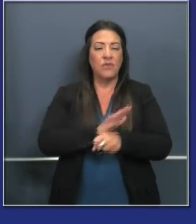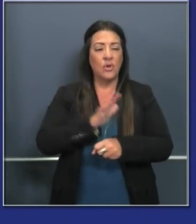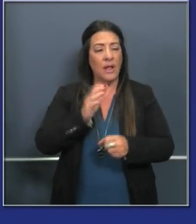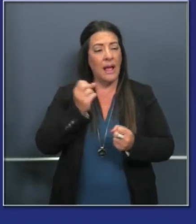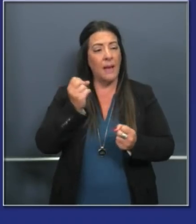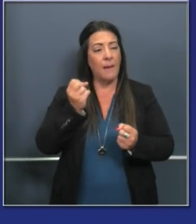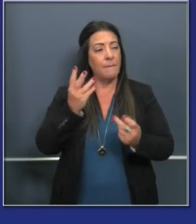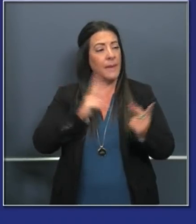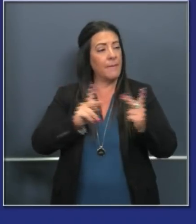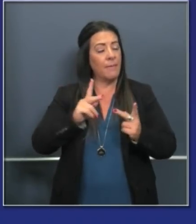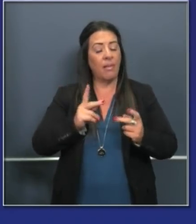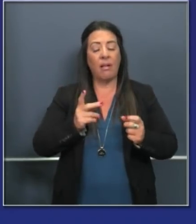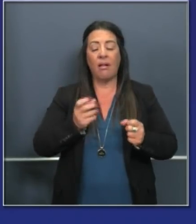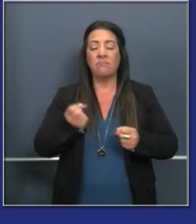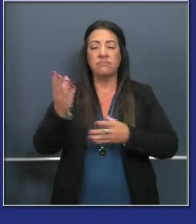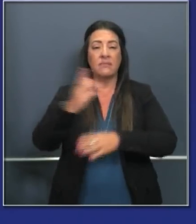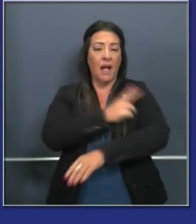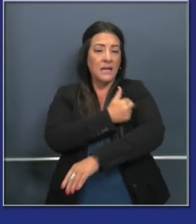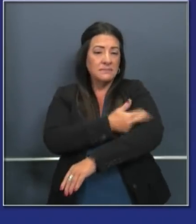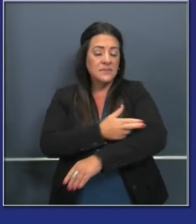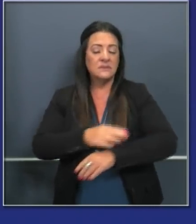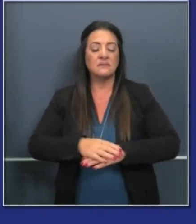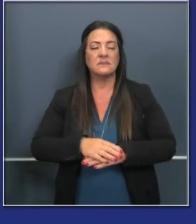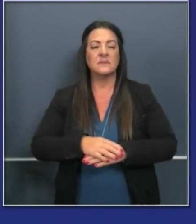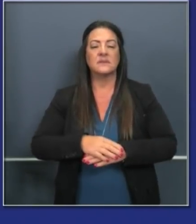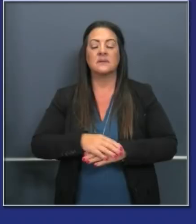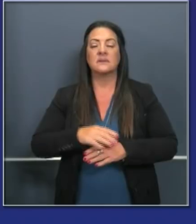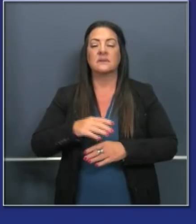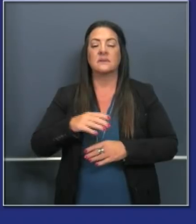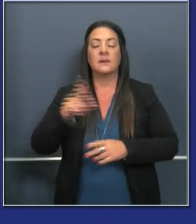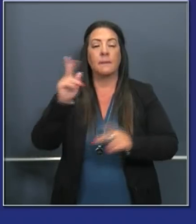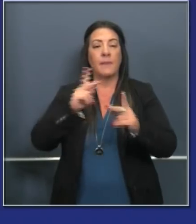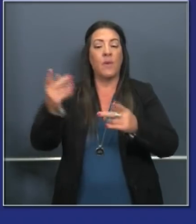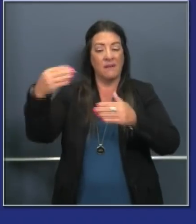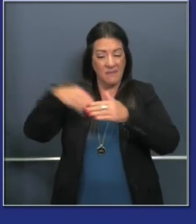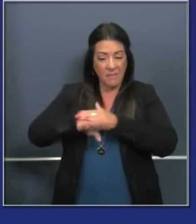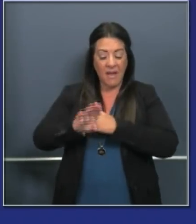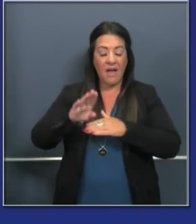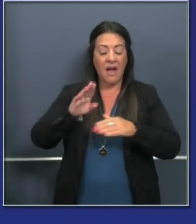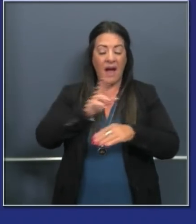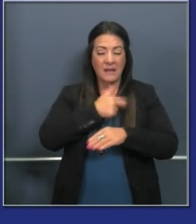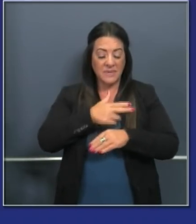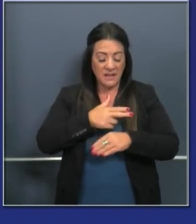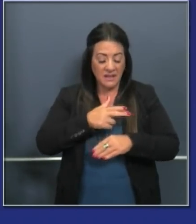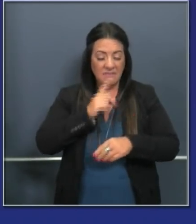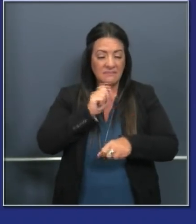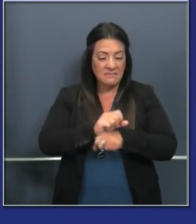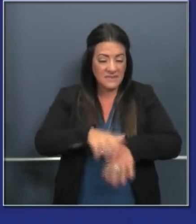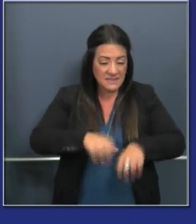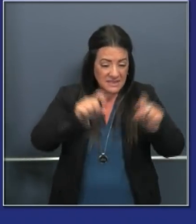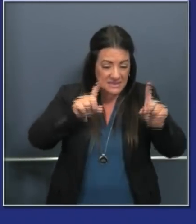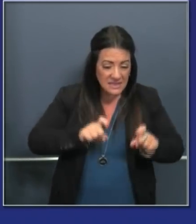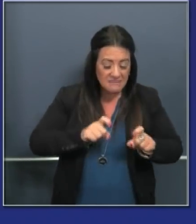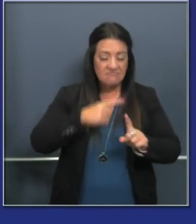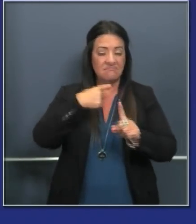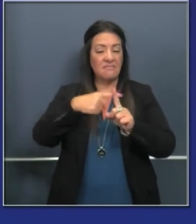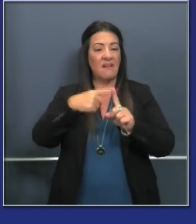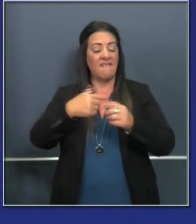MULTIPLE OCCASIONS, CONSIDERATION ABOVE ALL ELSE TO TOTAL NUMBER OF HOSPITAL PATIENTS AS IT RELATES TO